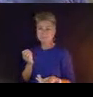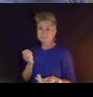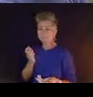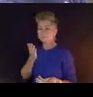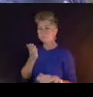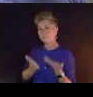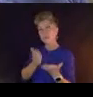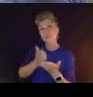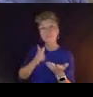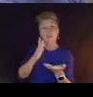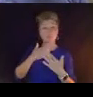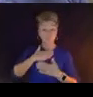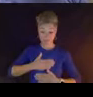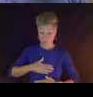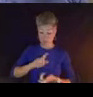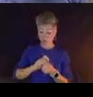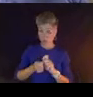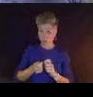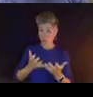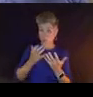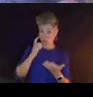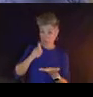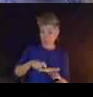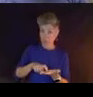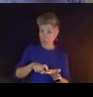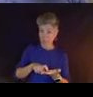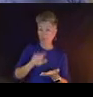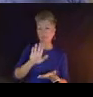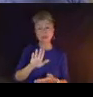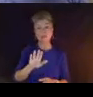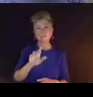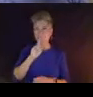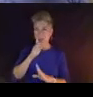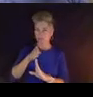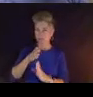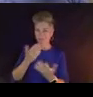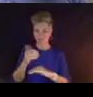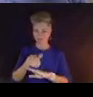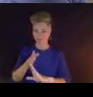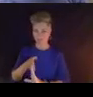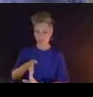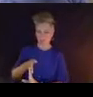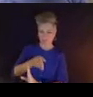that you wanna see, and actually prior to tonight, I received some feedback